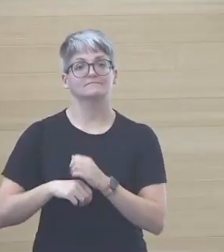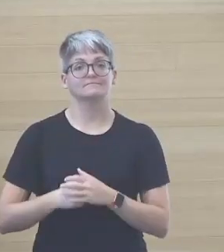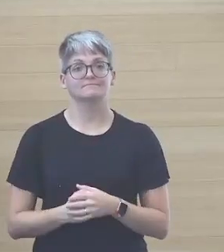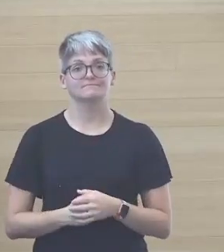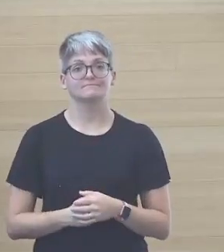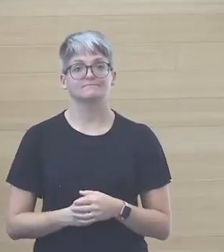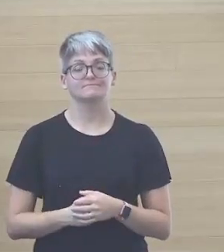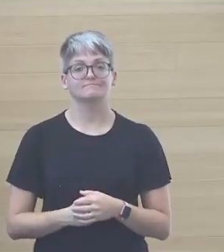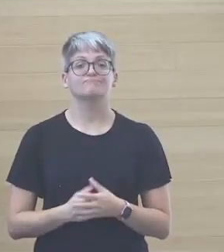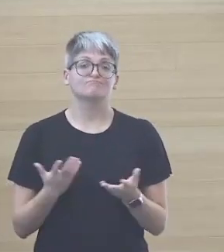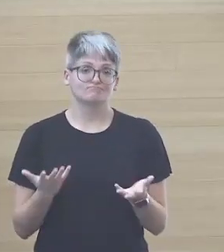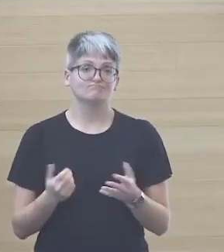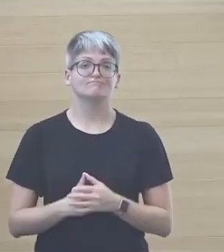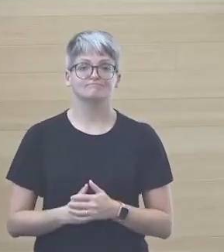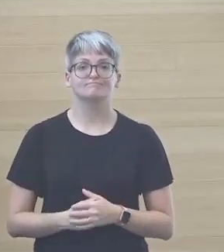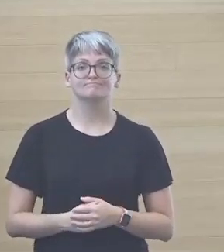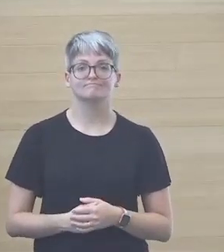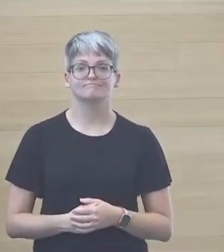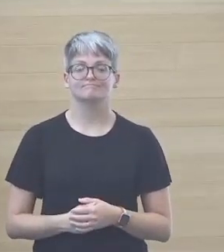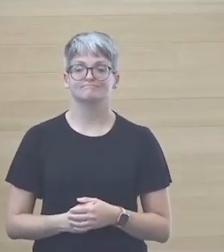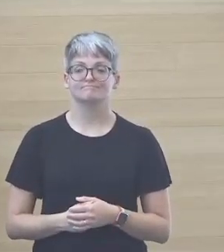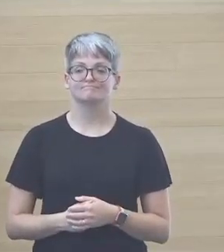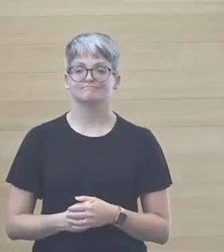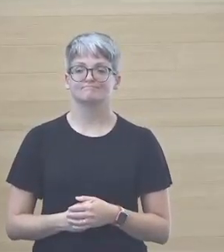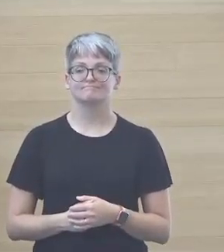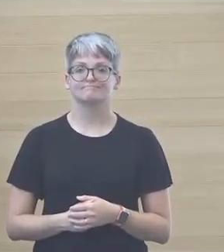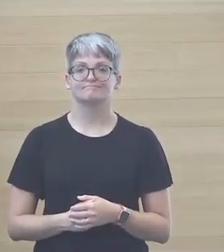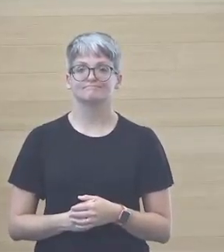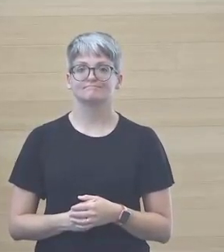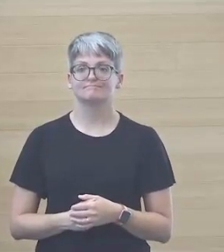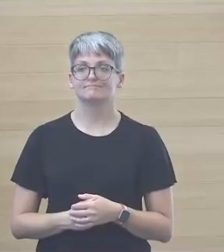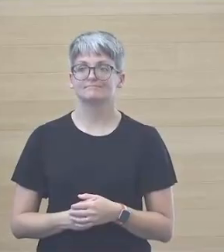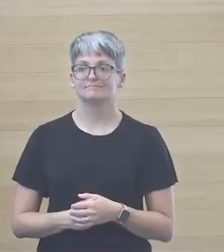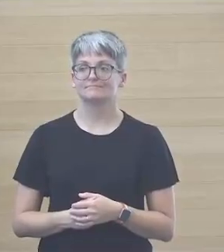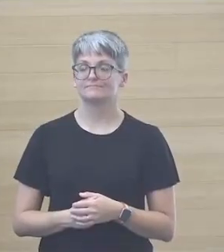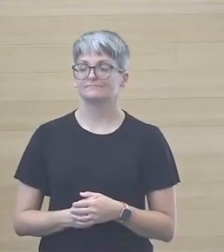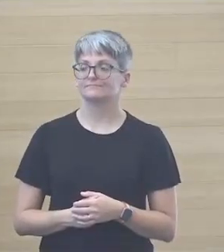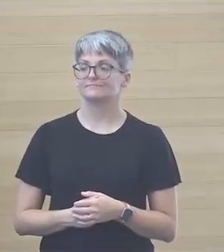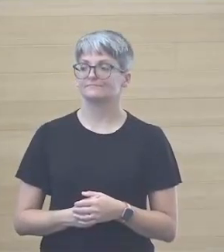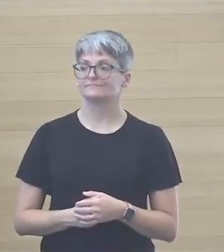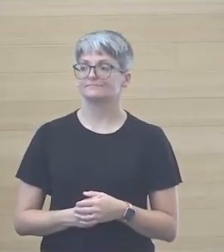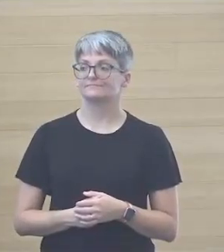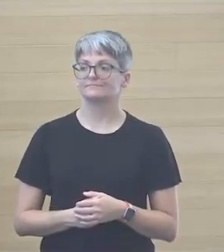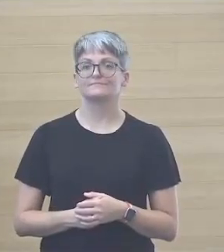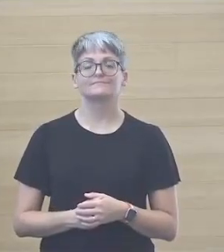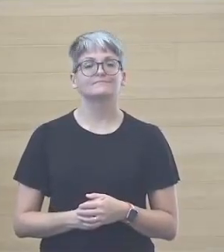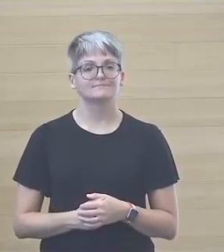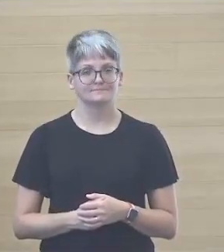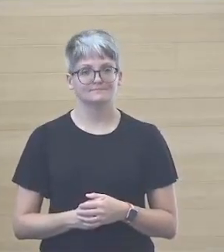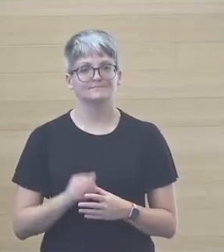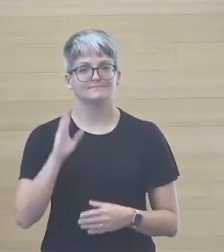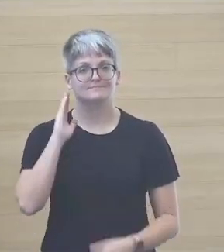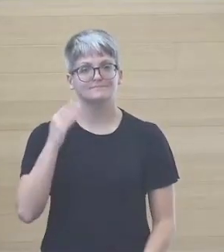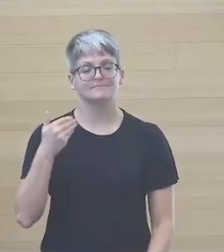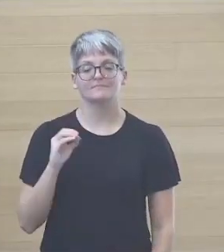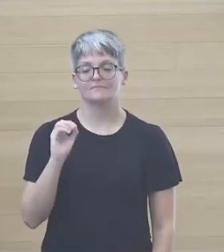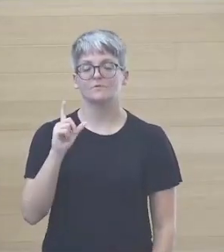Yeah. Okay. Hi. My name is Olivia.